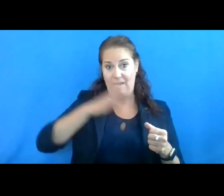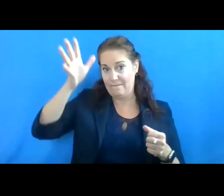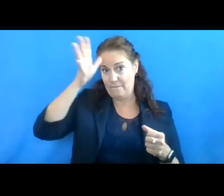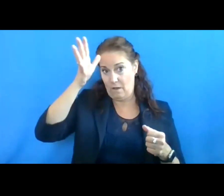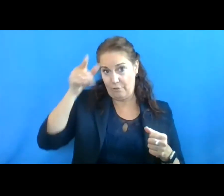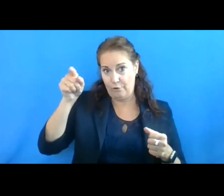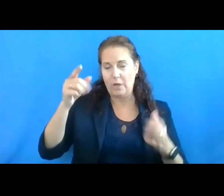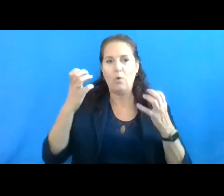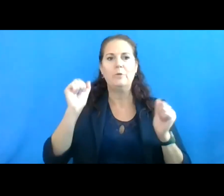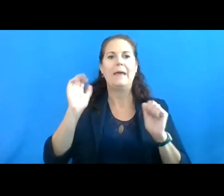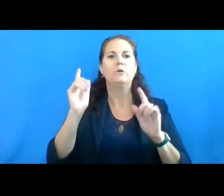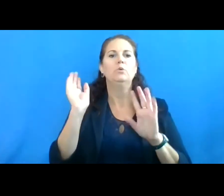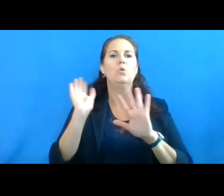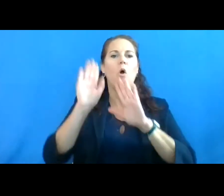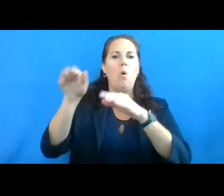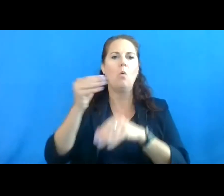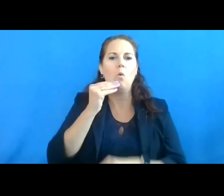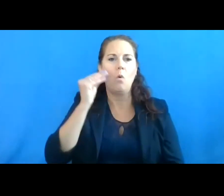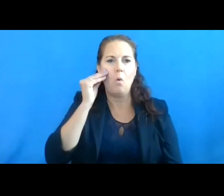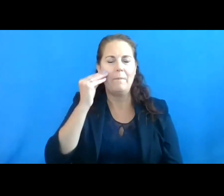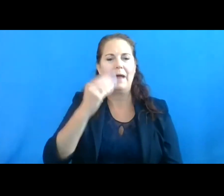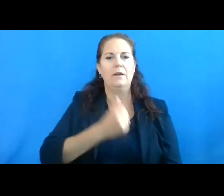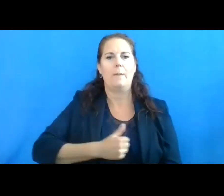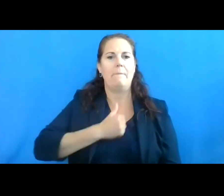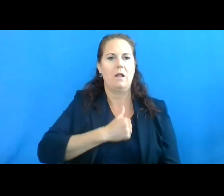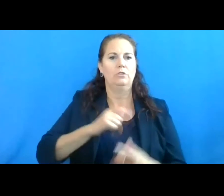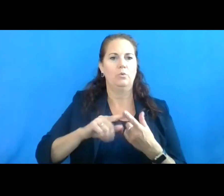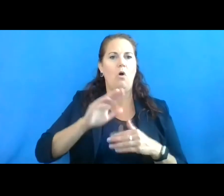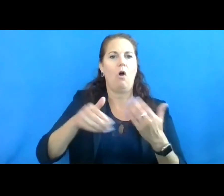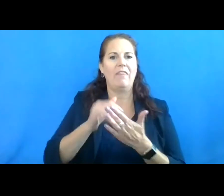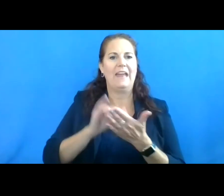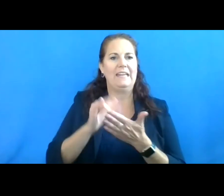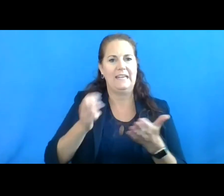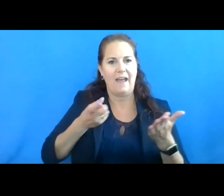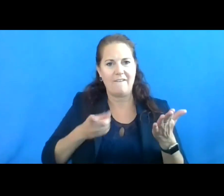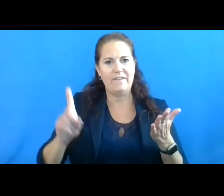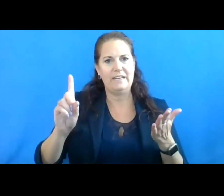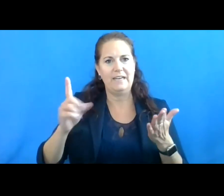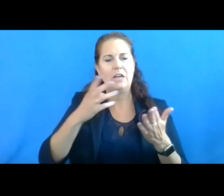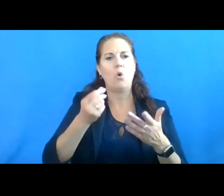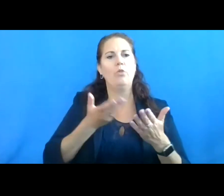able to go home and to apologize to all he defended for a cleansing feast.